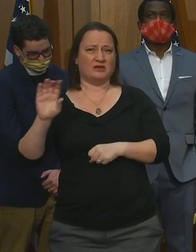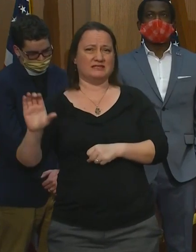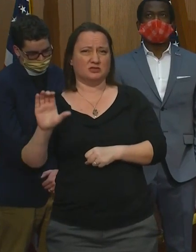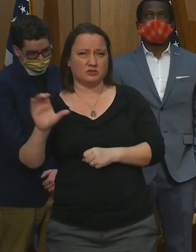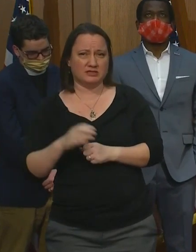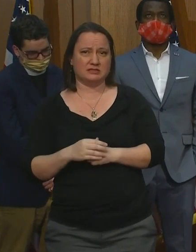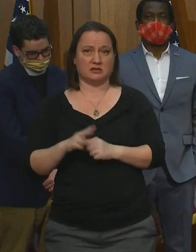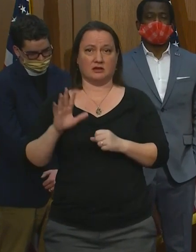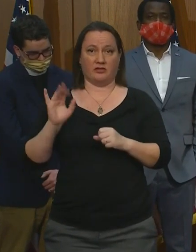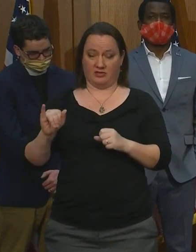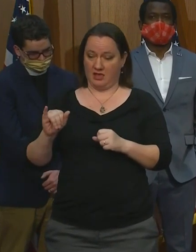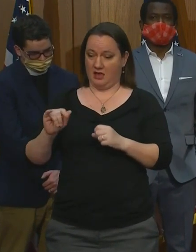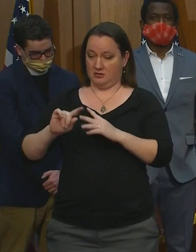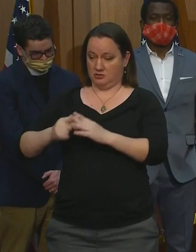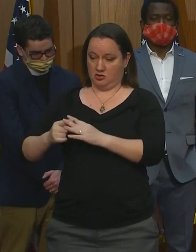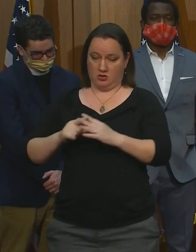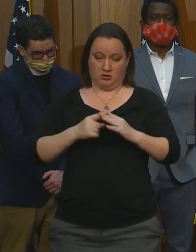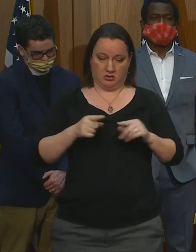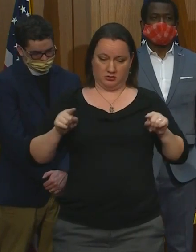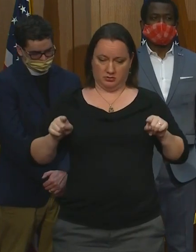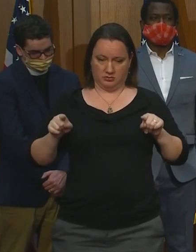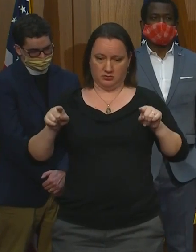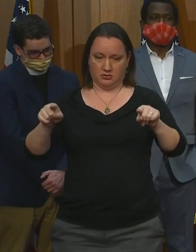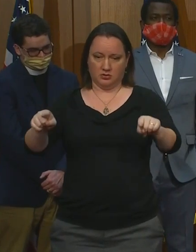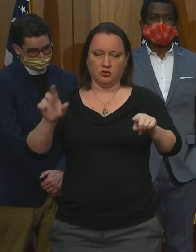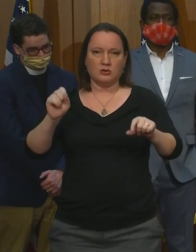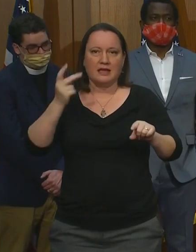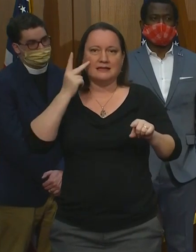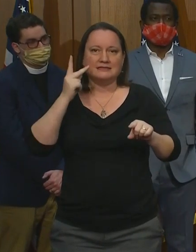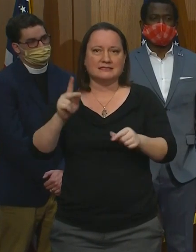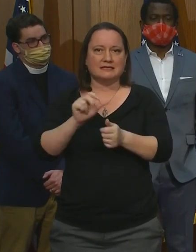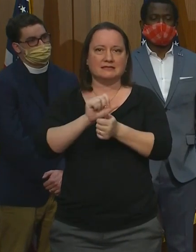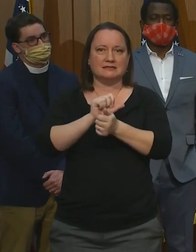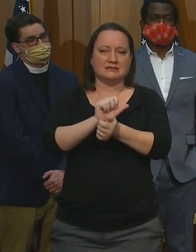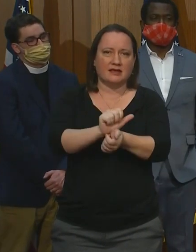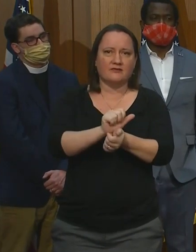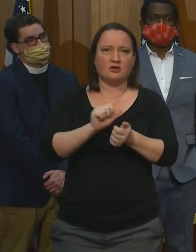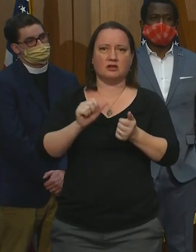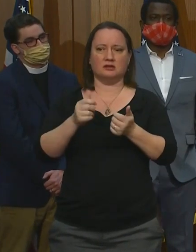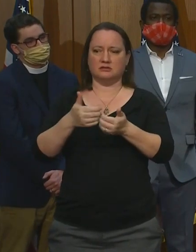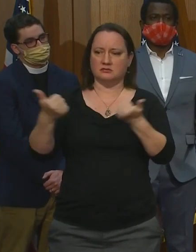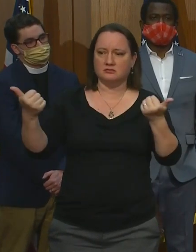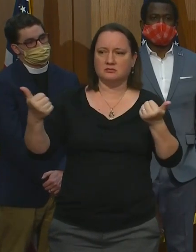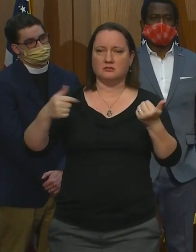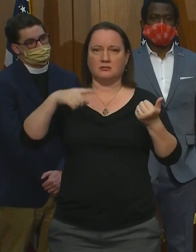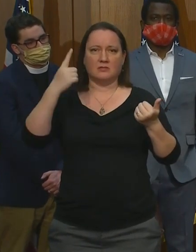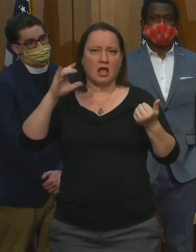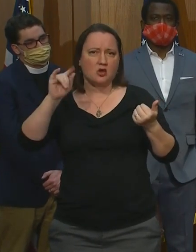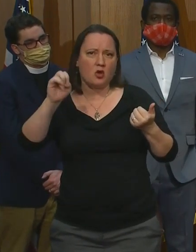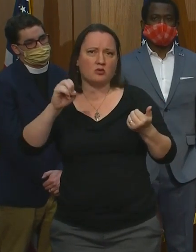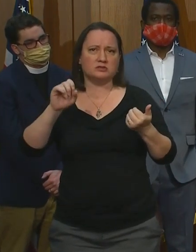DIRECT LINE. FROM THAT FOUR HUNDRED YEAR MARK. THROUGH